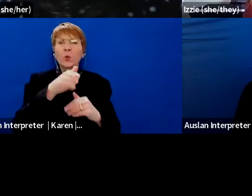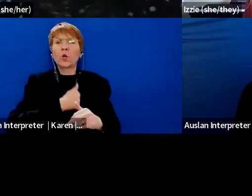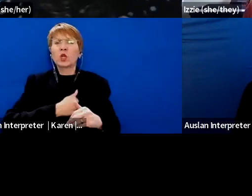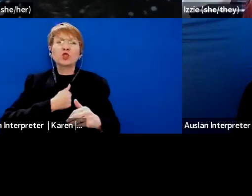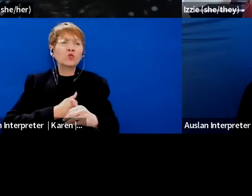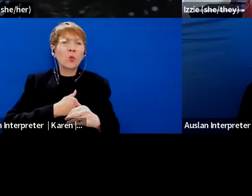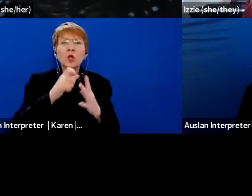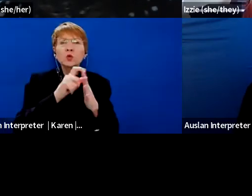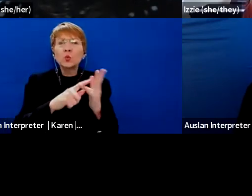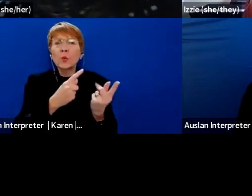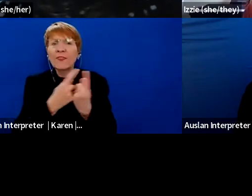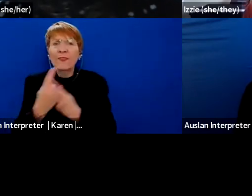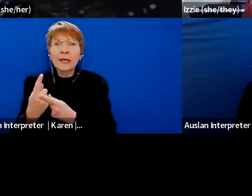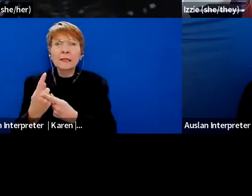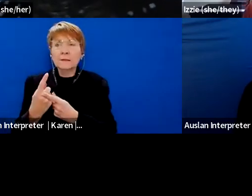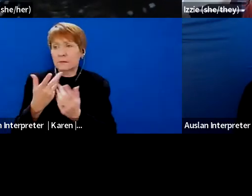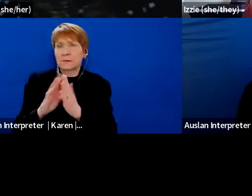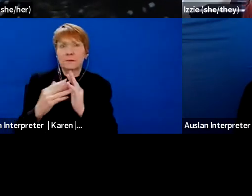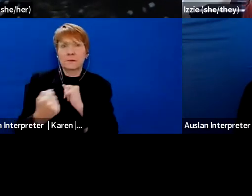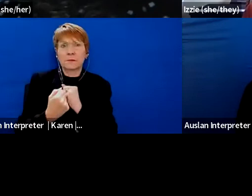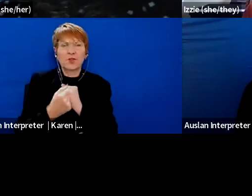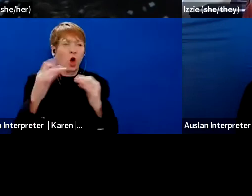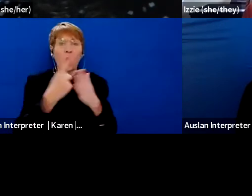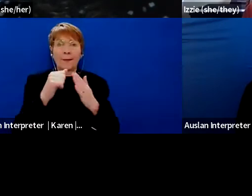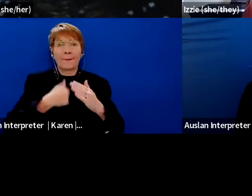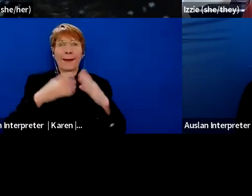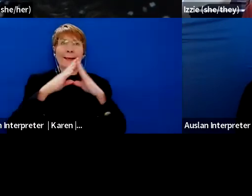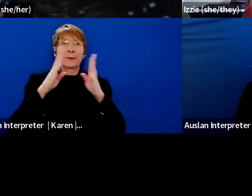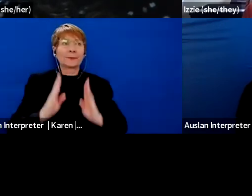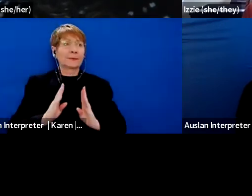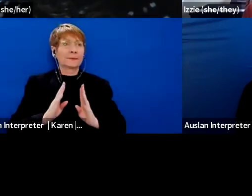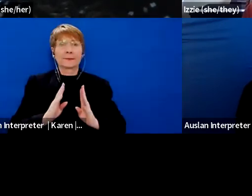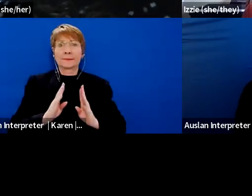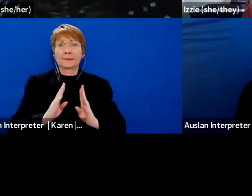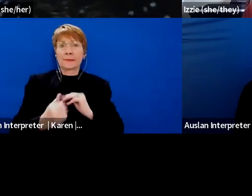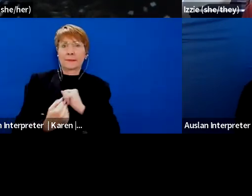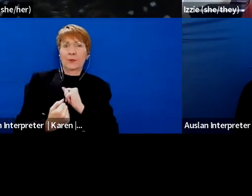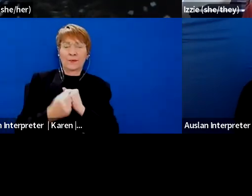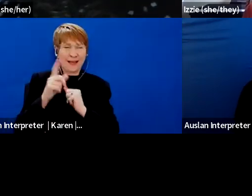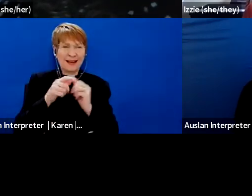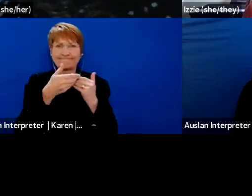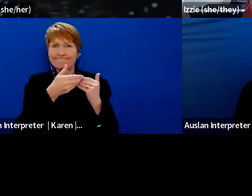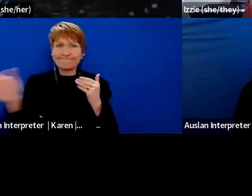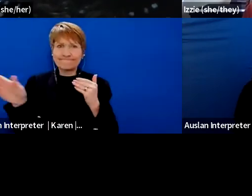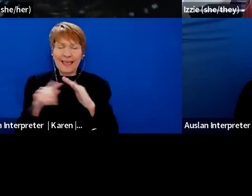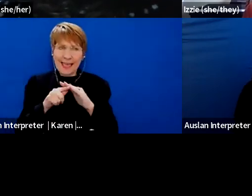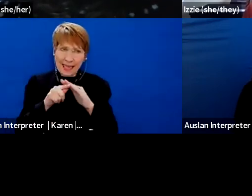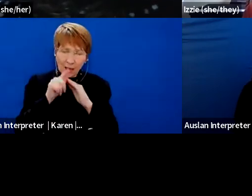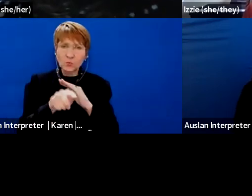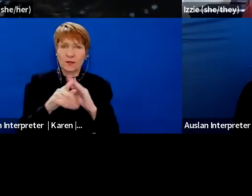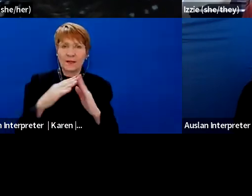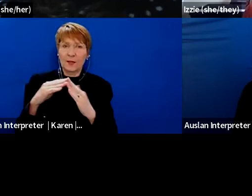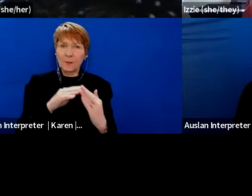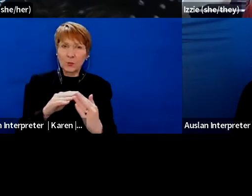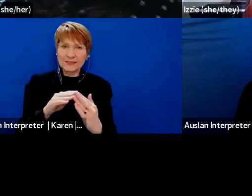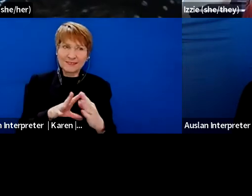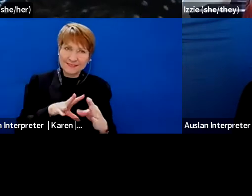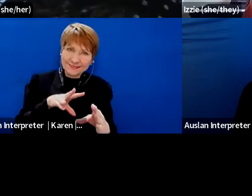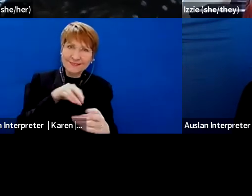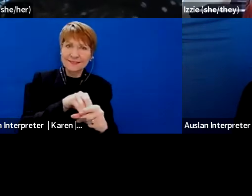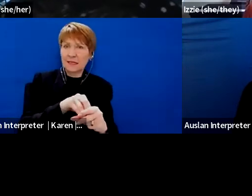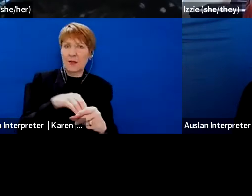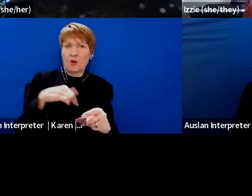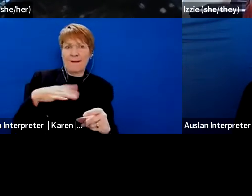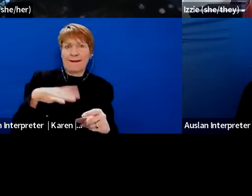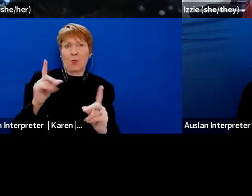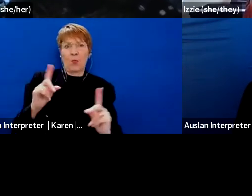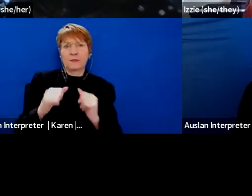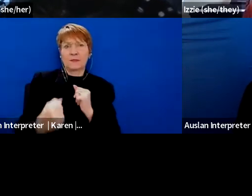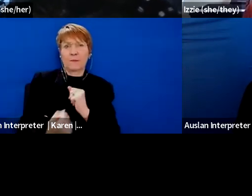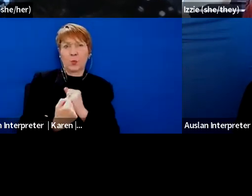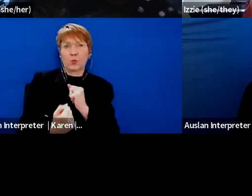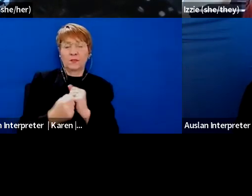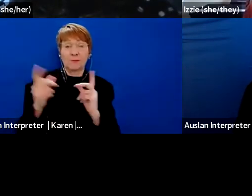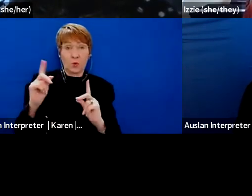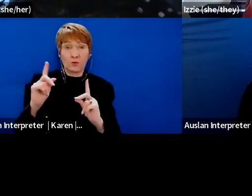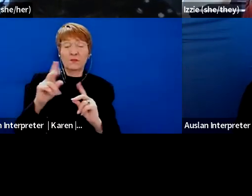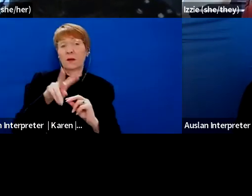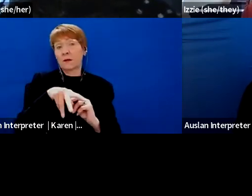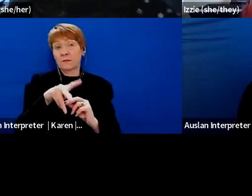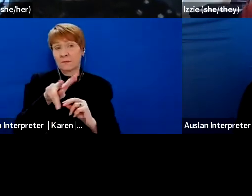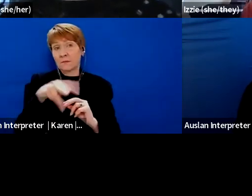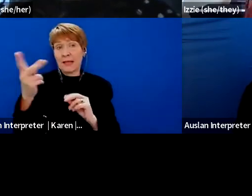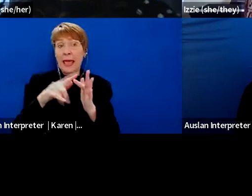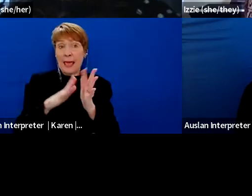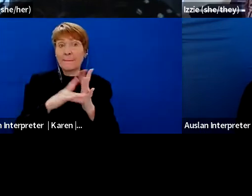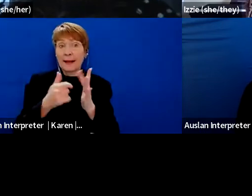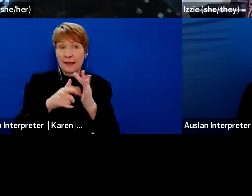So, you know, going beyond food, housing, and education but you're getting out in the community, and being part of that community so that's my boss people to reflect on say Emily I'm going to throw it to you again.